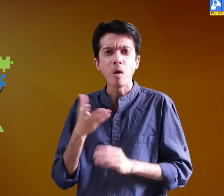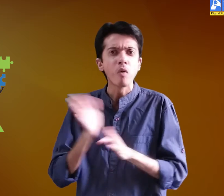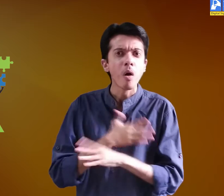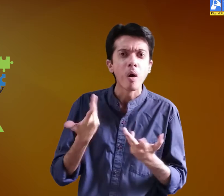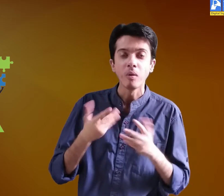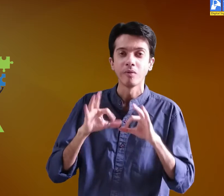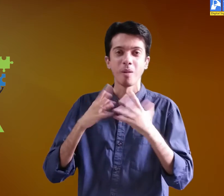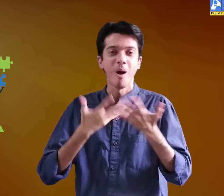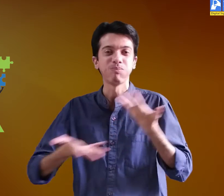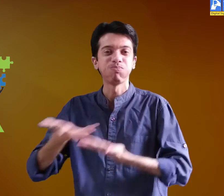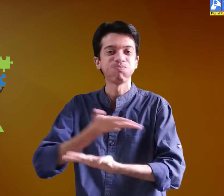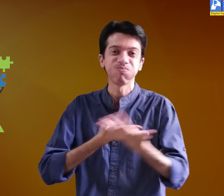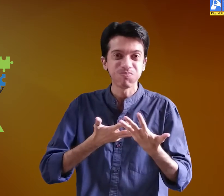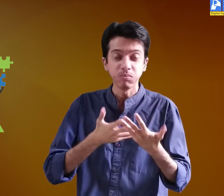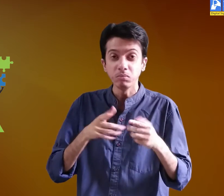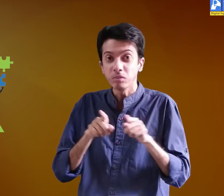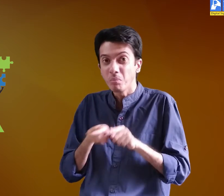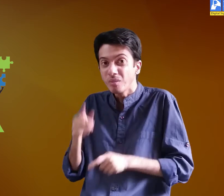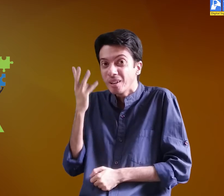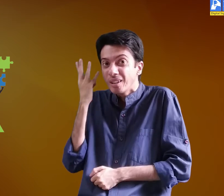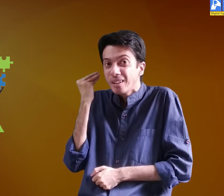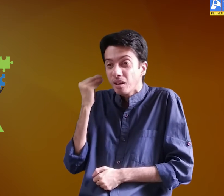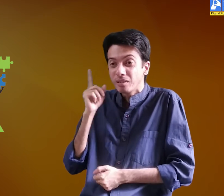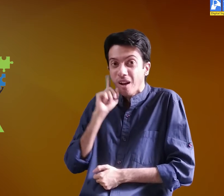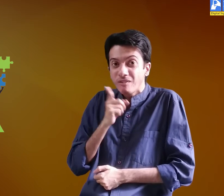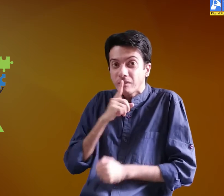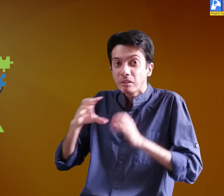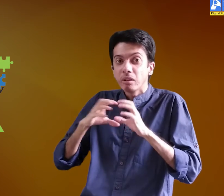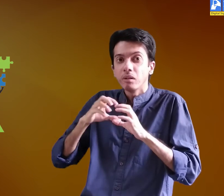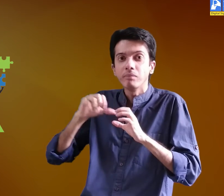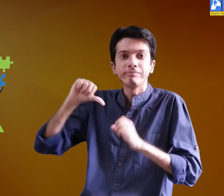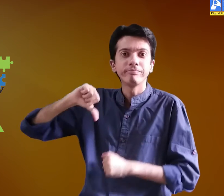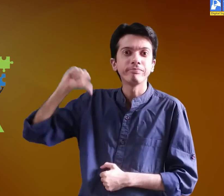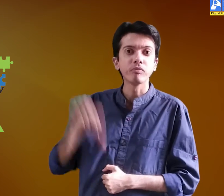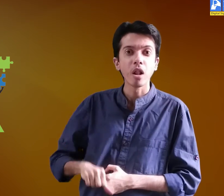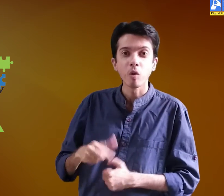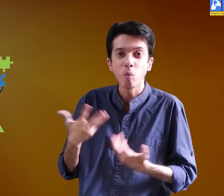this is because they get full exposure of language in the family in their early childhood however